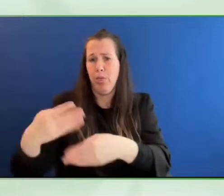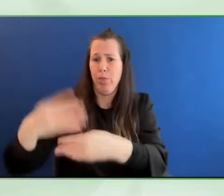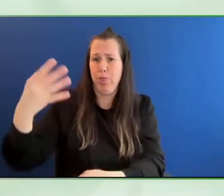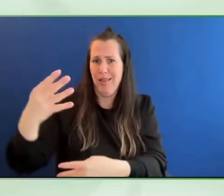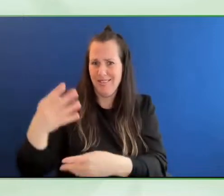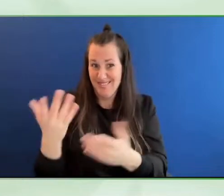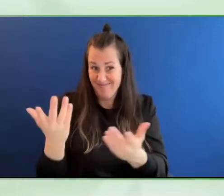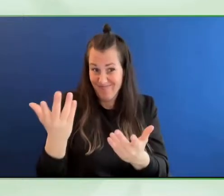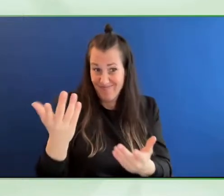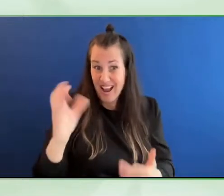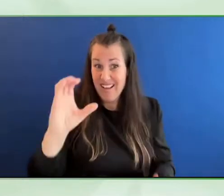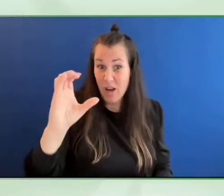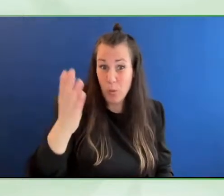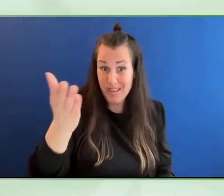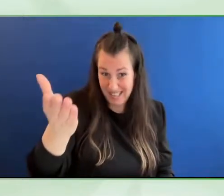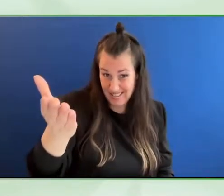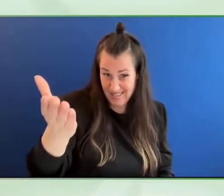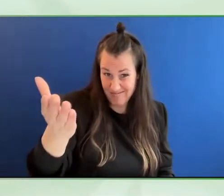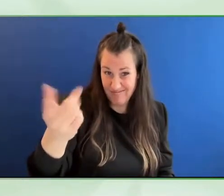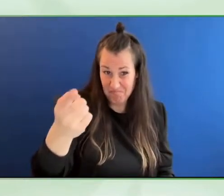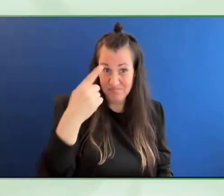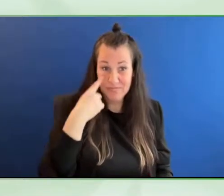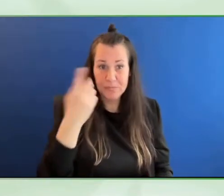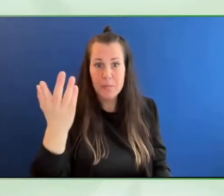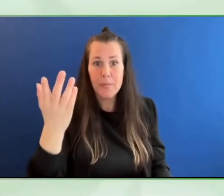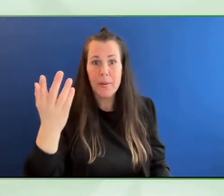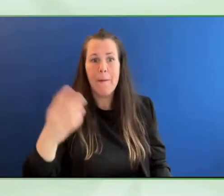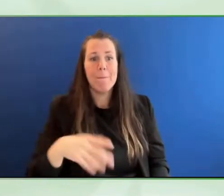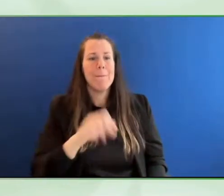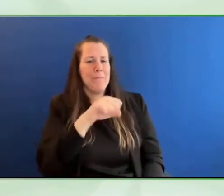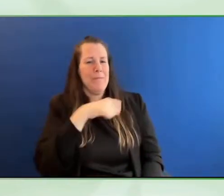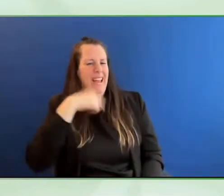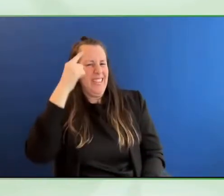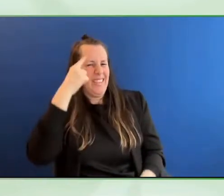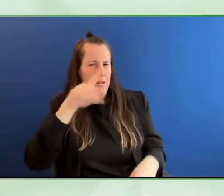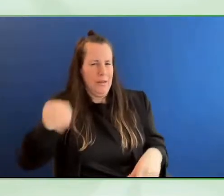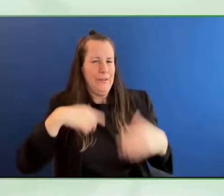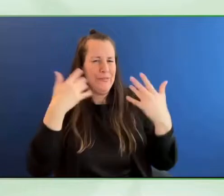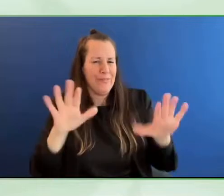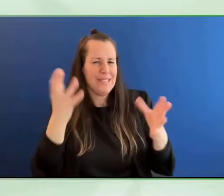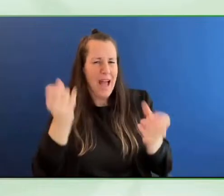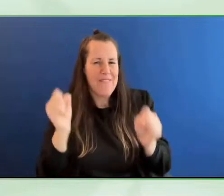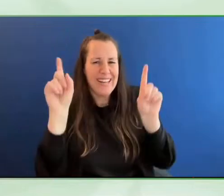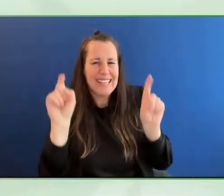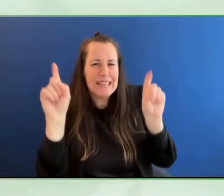as it appears and transcribing it. Because it's pretty good at actually capturing the text that's part of images.